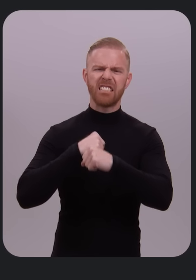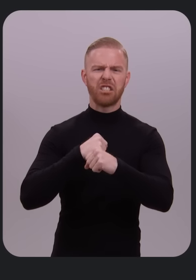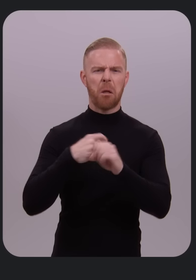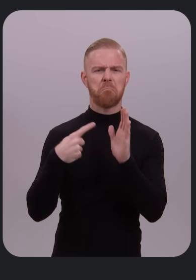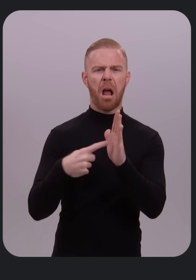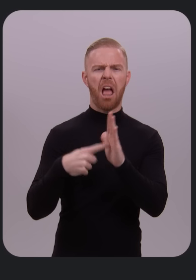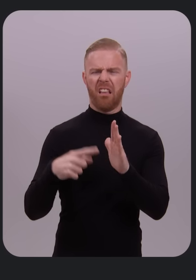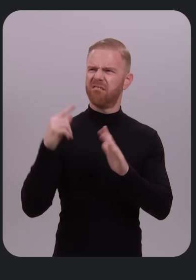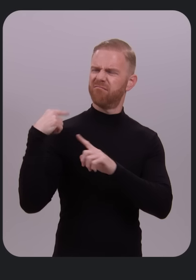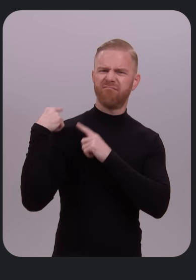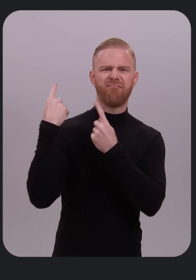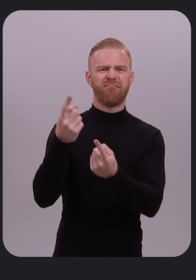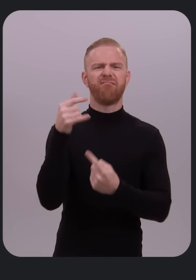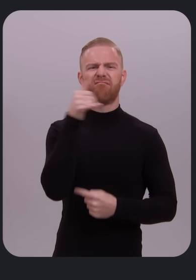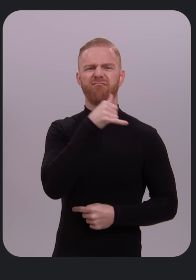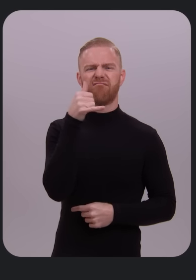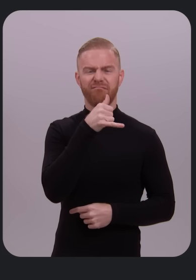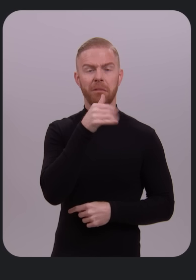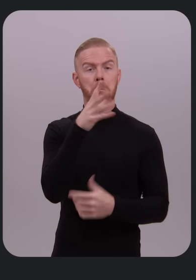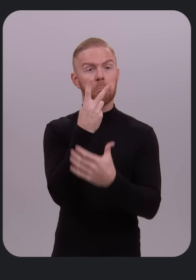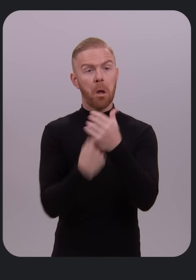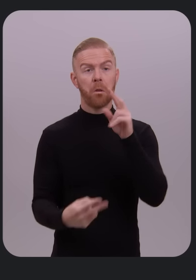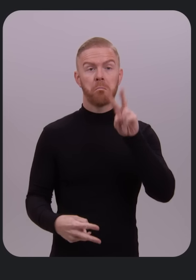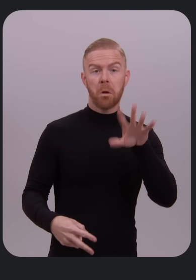And in both 2.5 Pro and Flash, we're